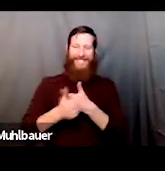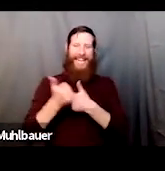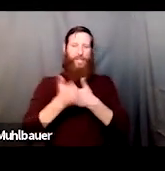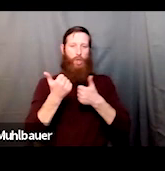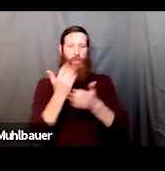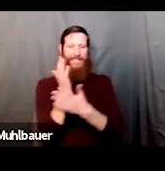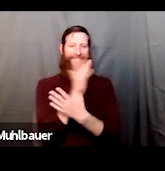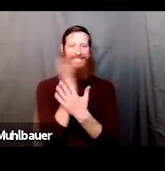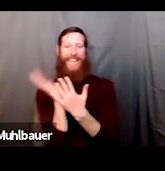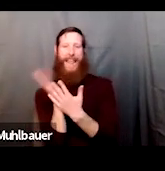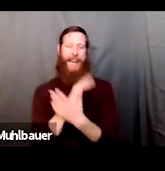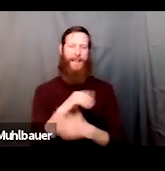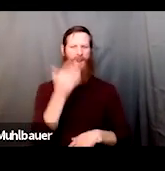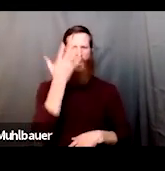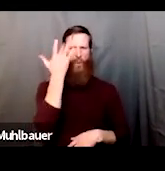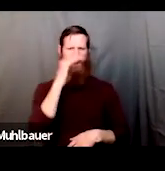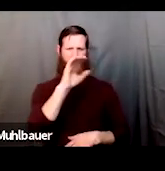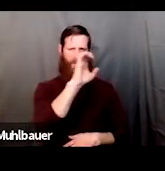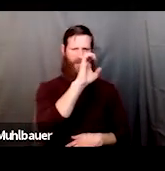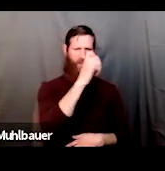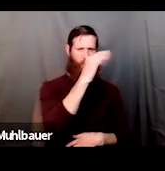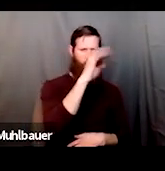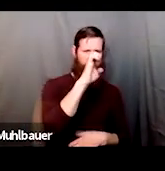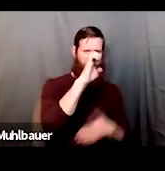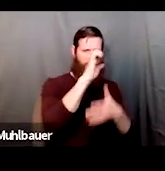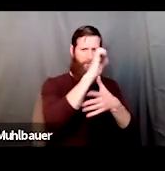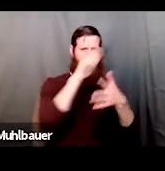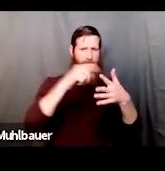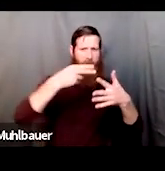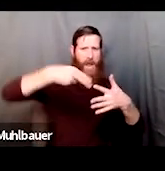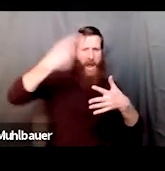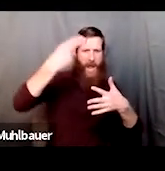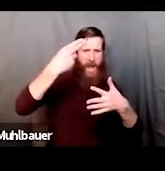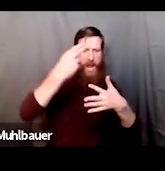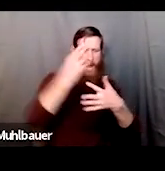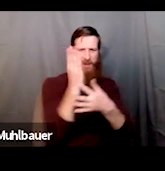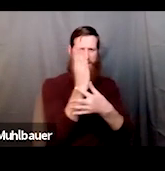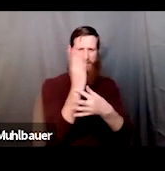why extreme danger and high danger level share the same icon?